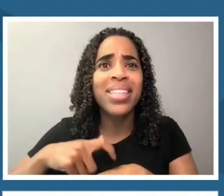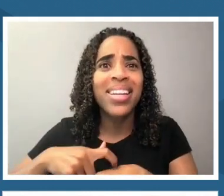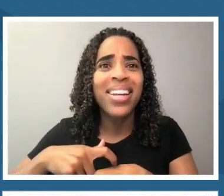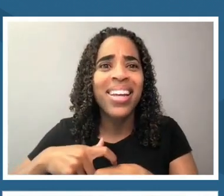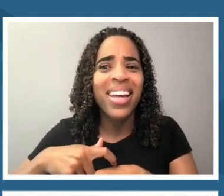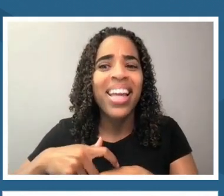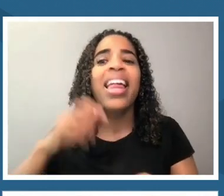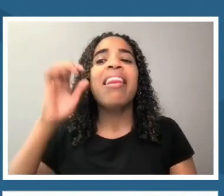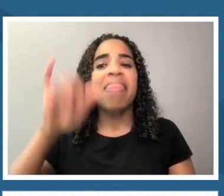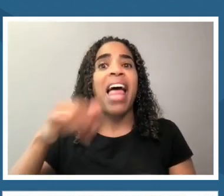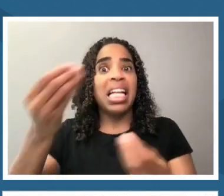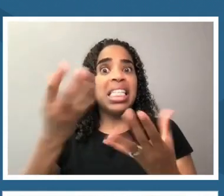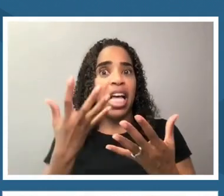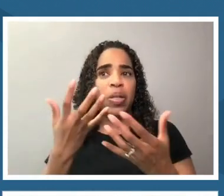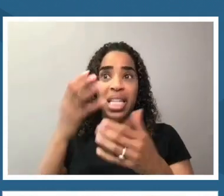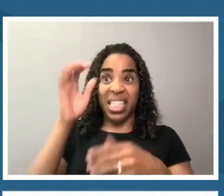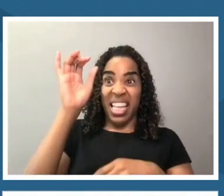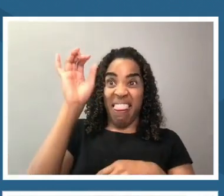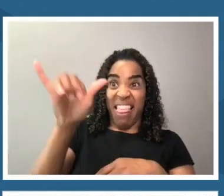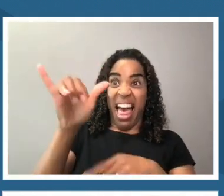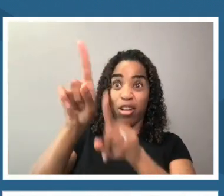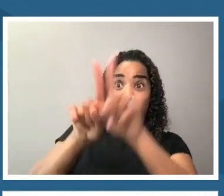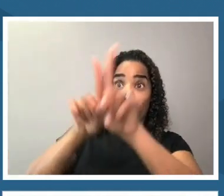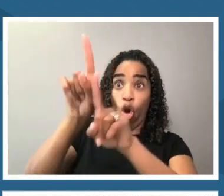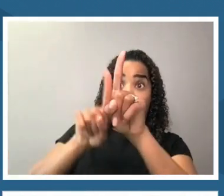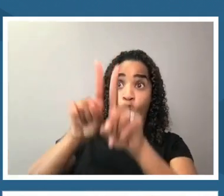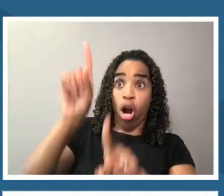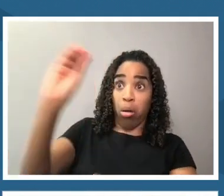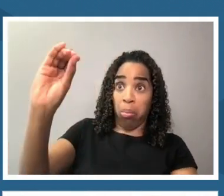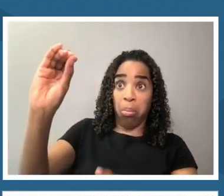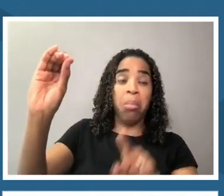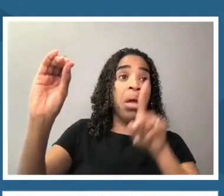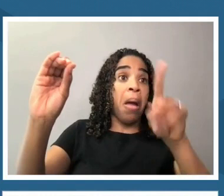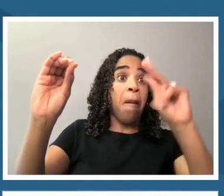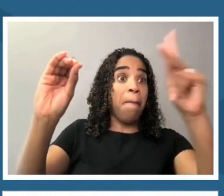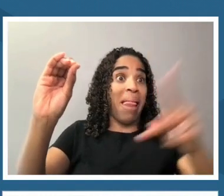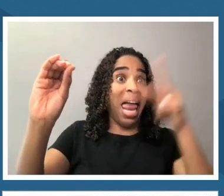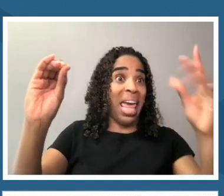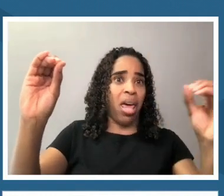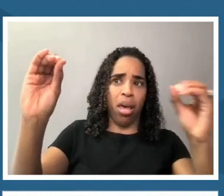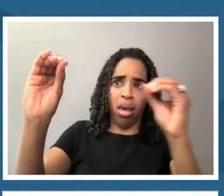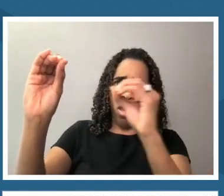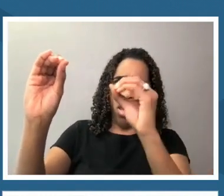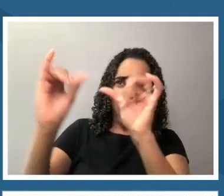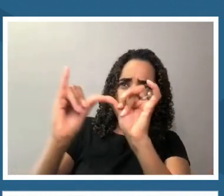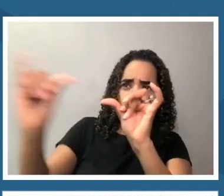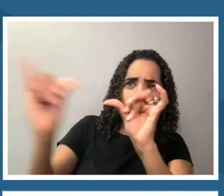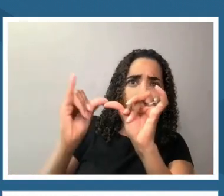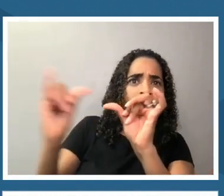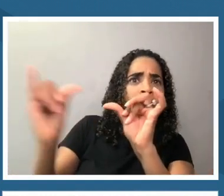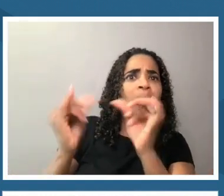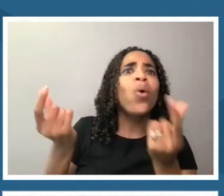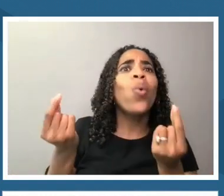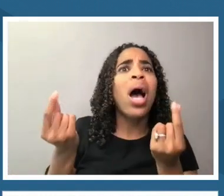planet is from the star and we use that information to tell you